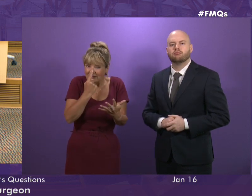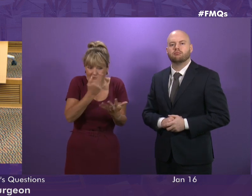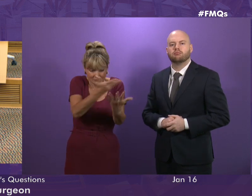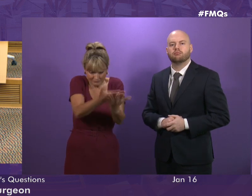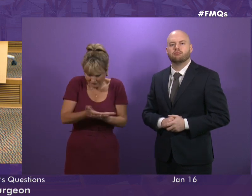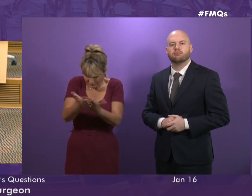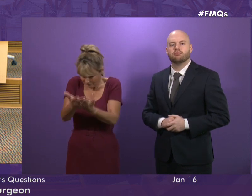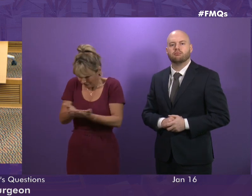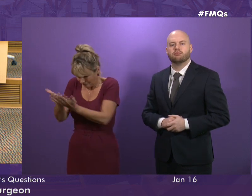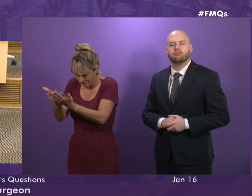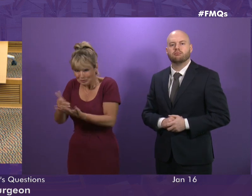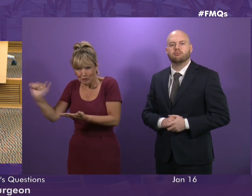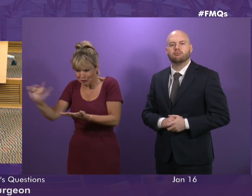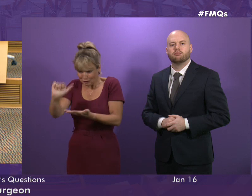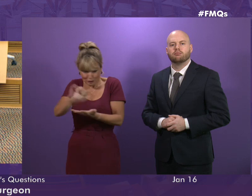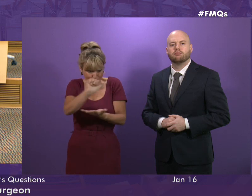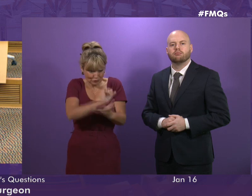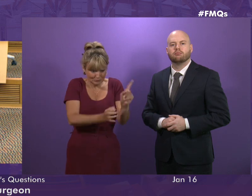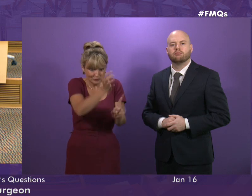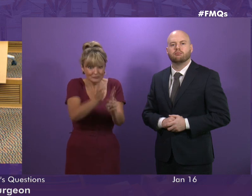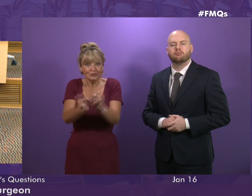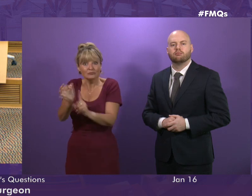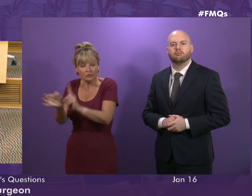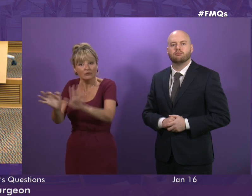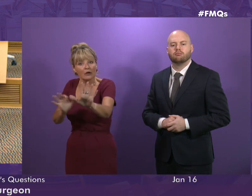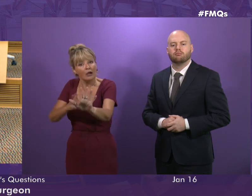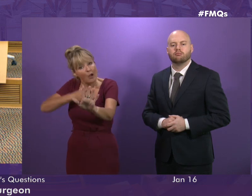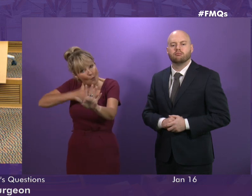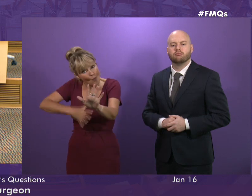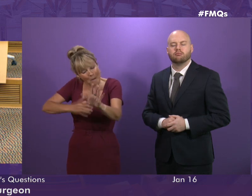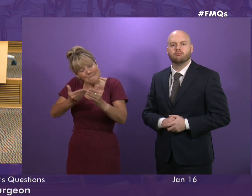is improving. Of course, we want to see it improve even further, which is why we will